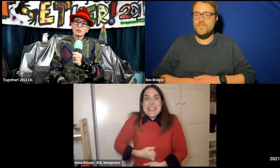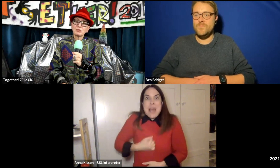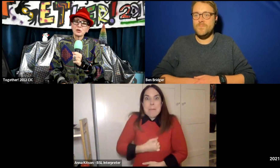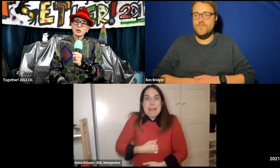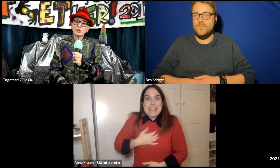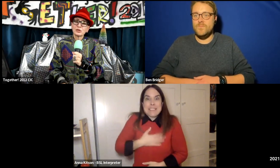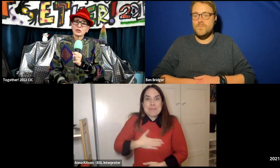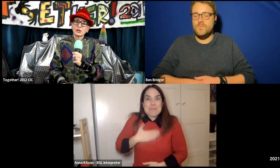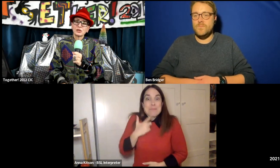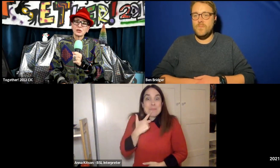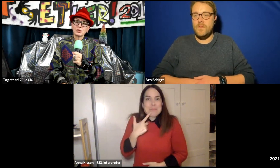love the memory, who doesn't like